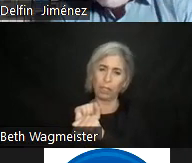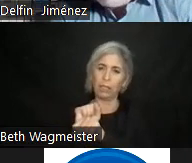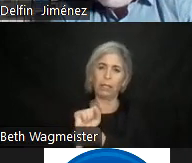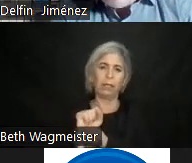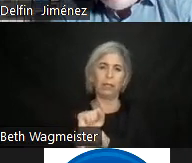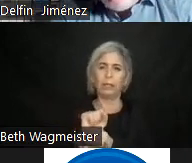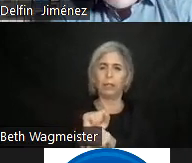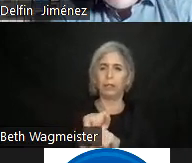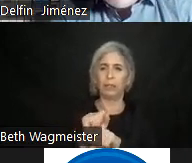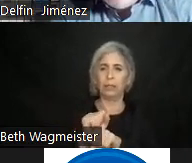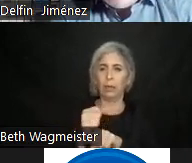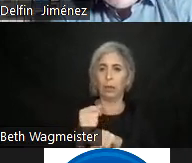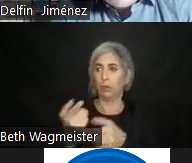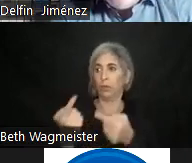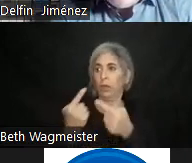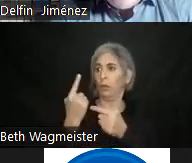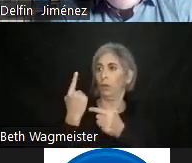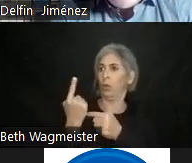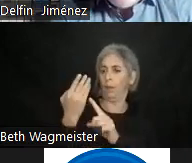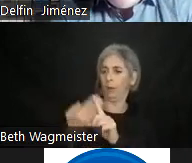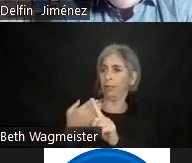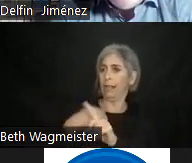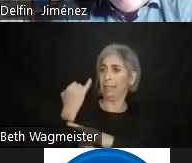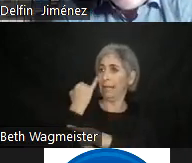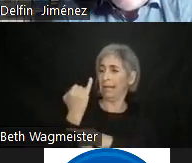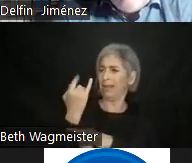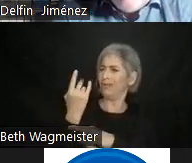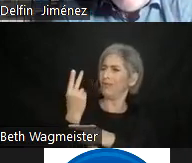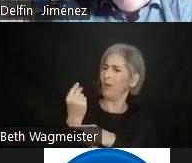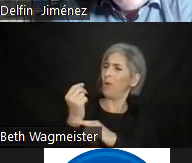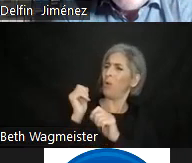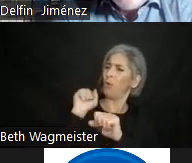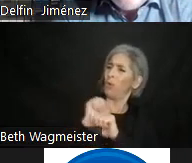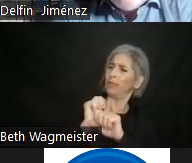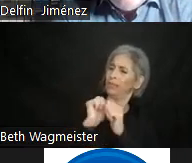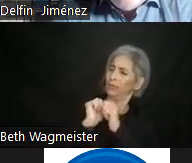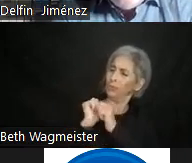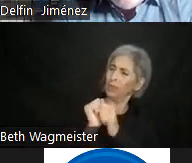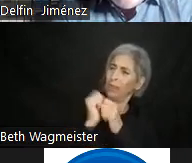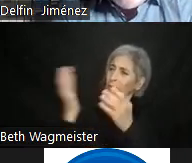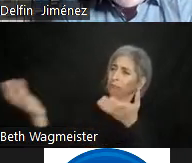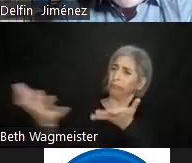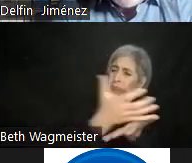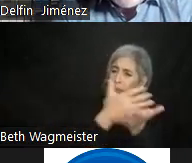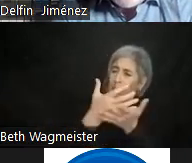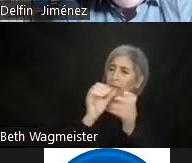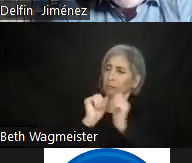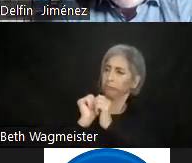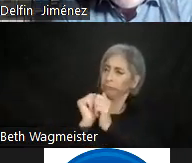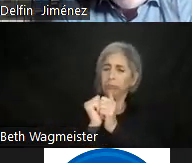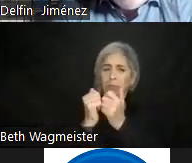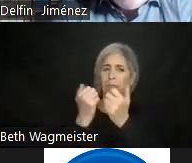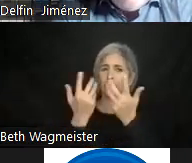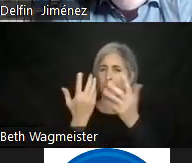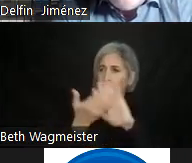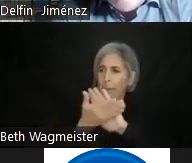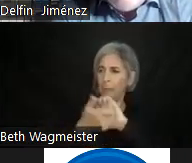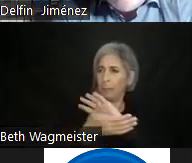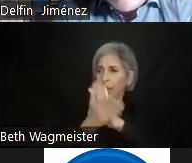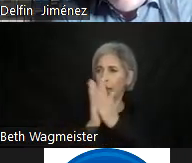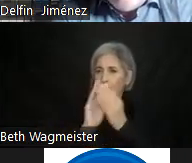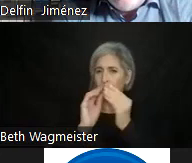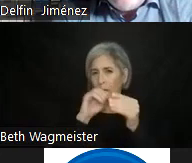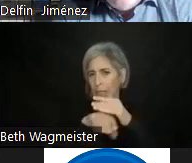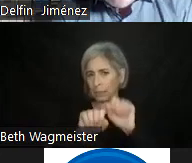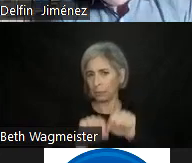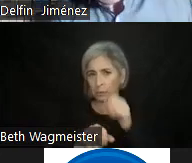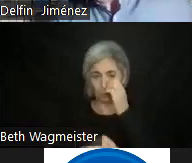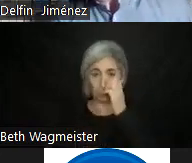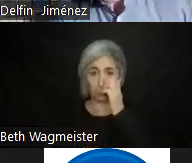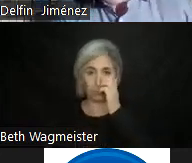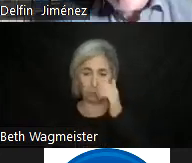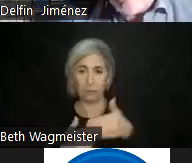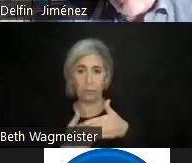with this idea. But the accessibility is teamwork. Well, this is time. Before questions,